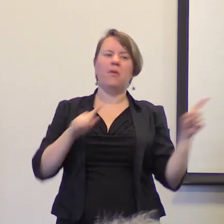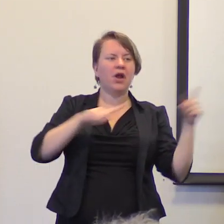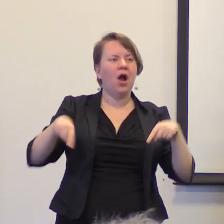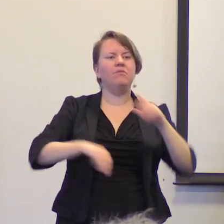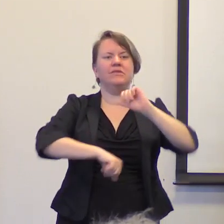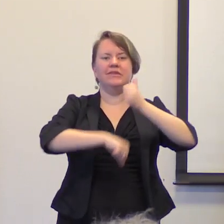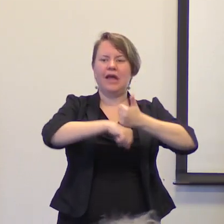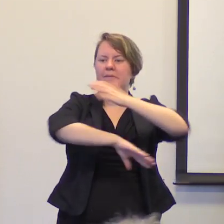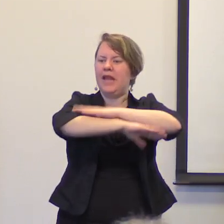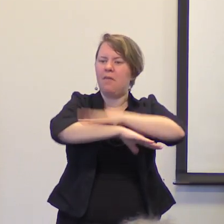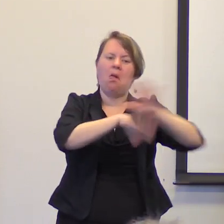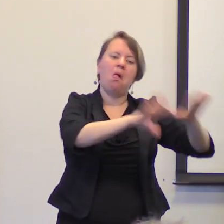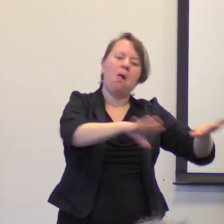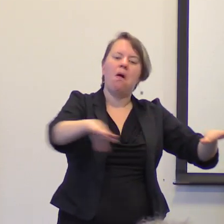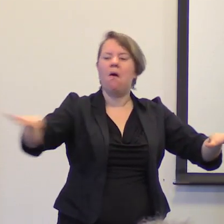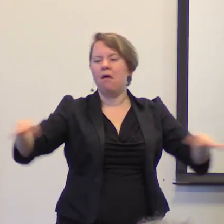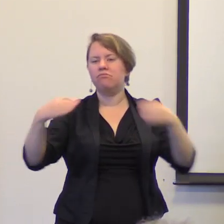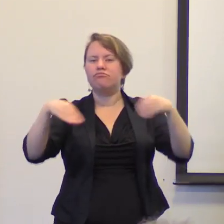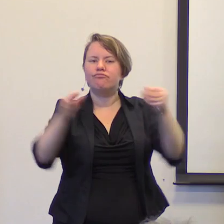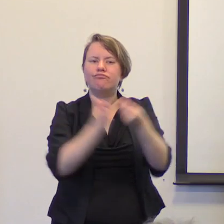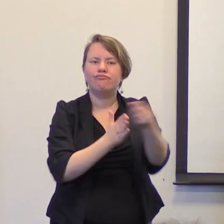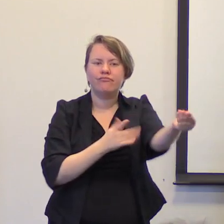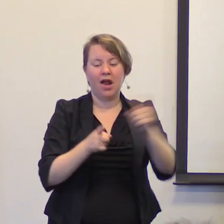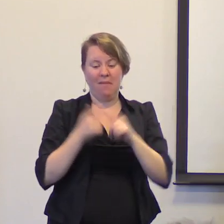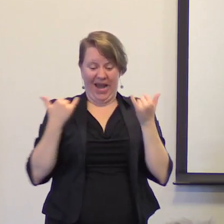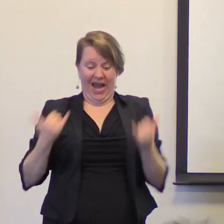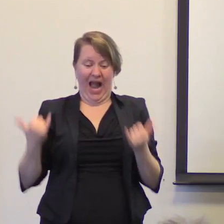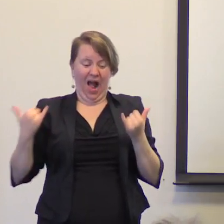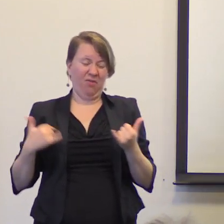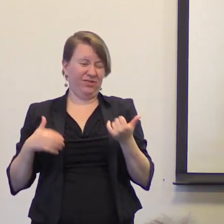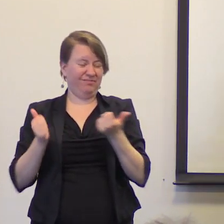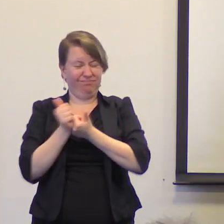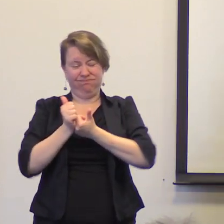with lots of merchandise, but under the circumstances, they are thousands of emails behind.